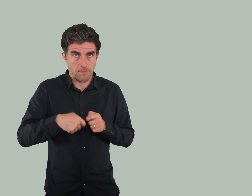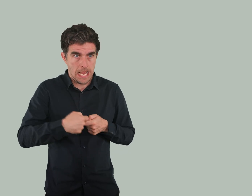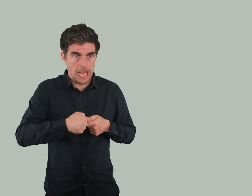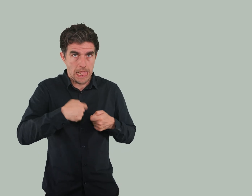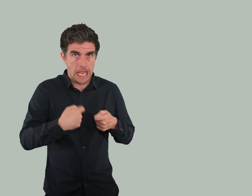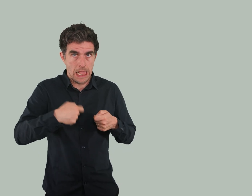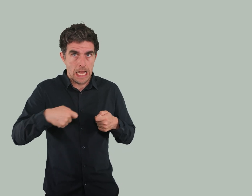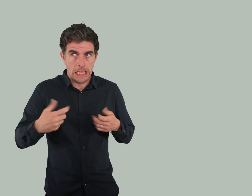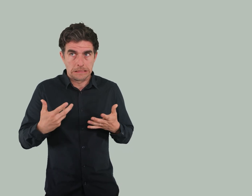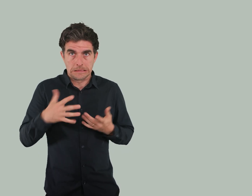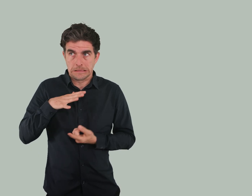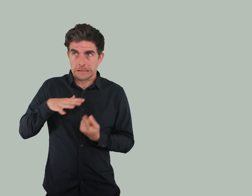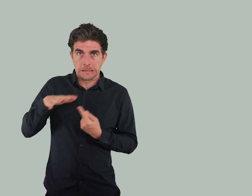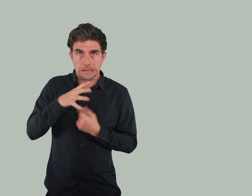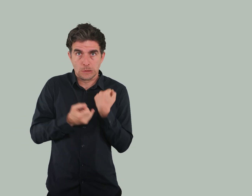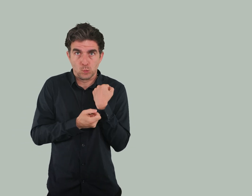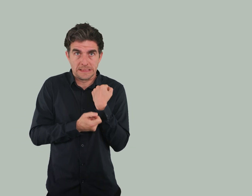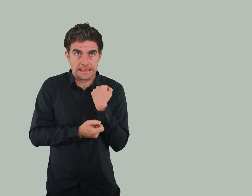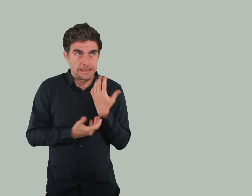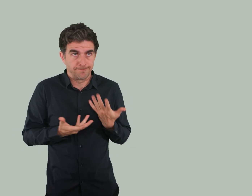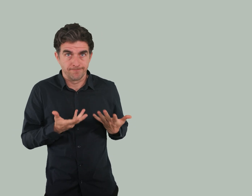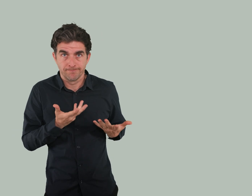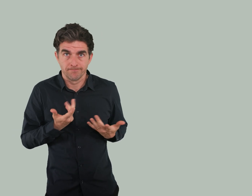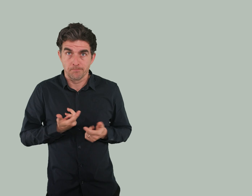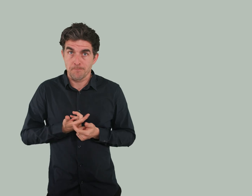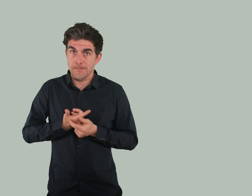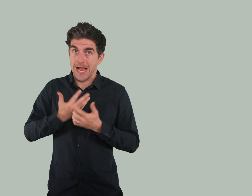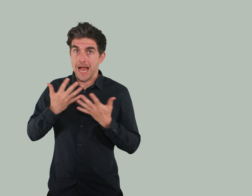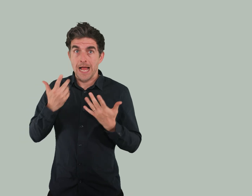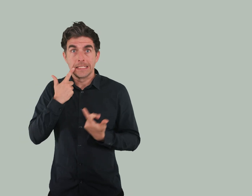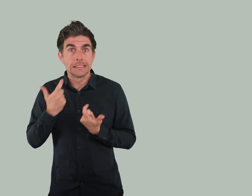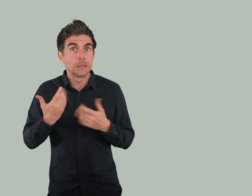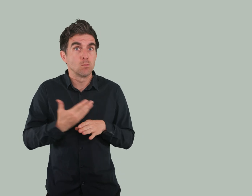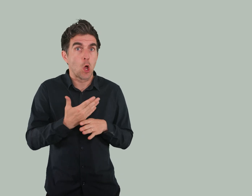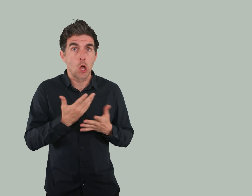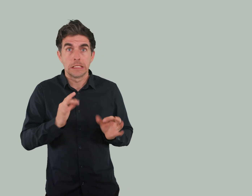It is becoming more prolonged, more fragile and, for too many,